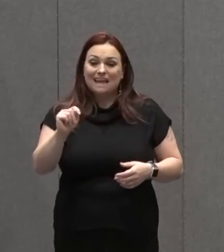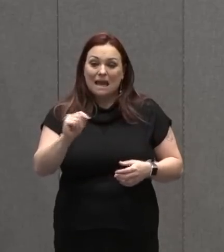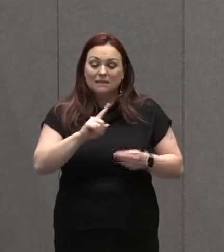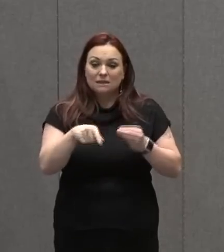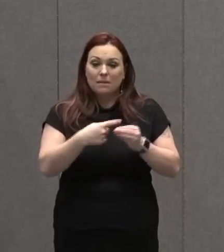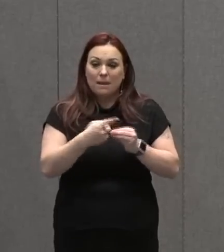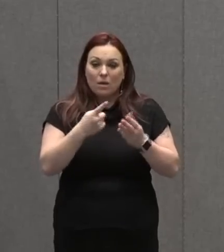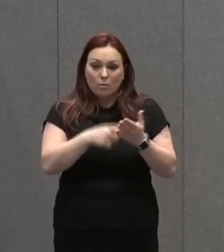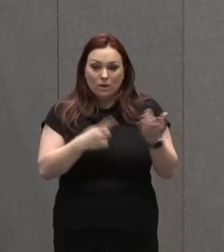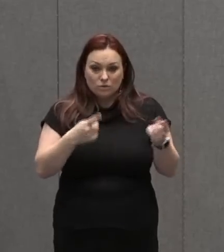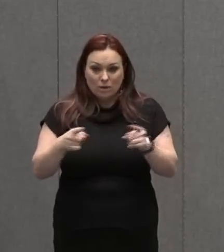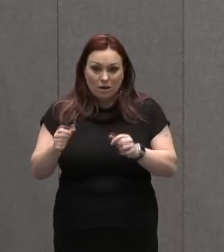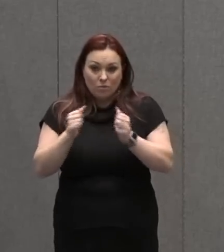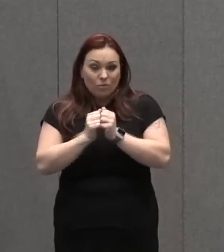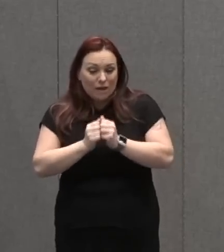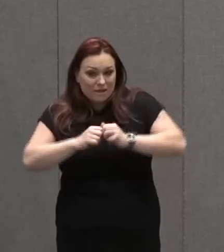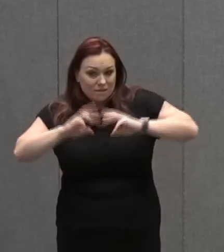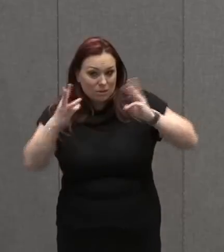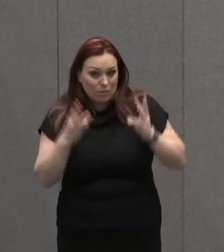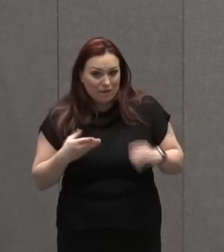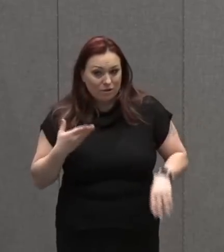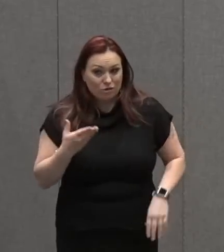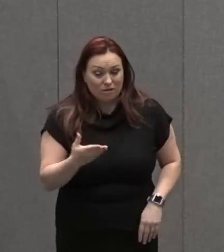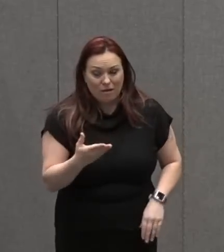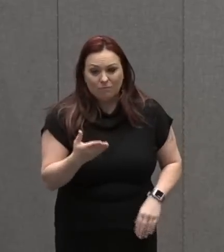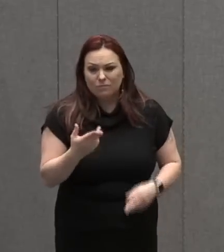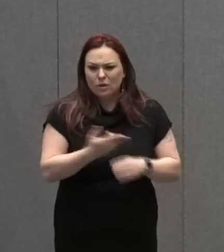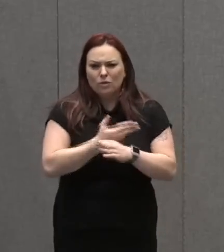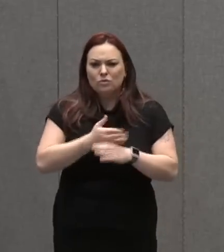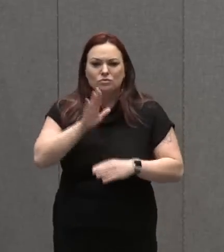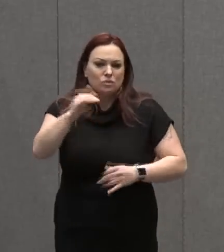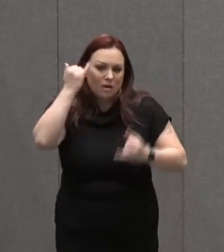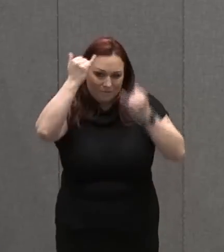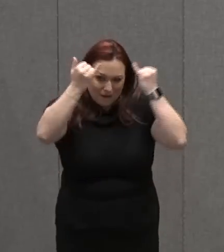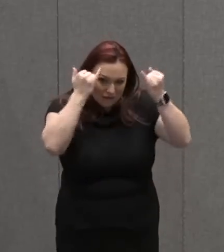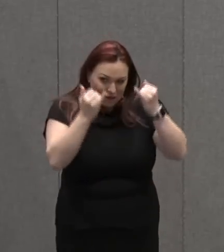with the weather there. Use your imagination, be creative.